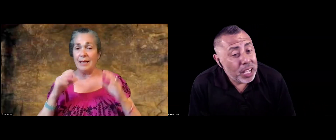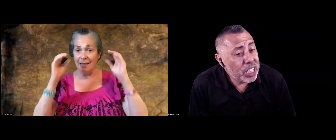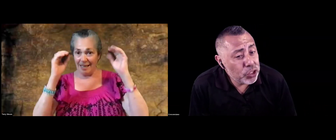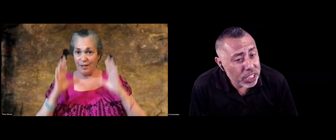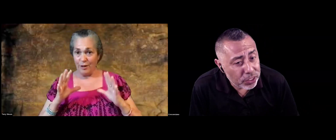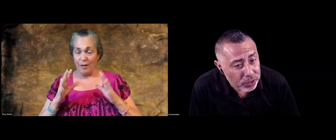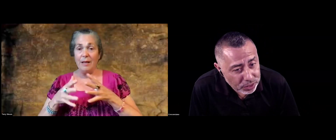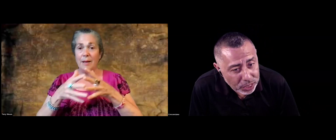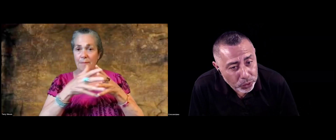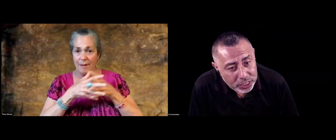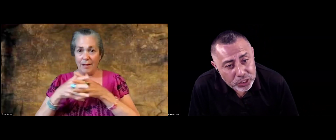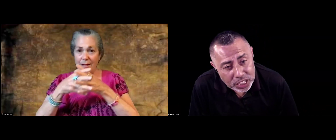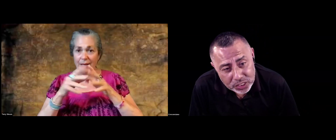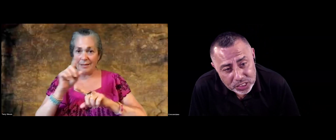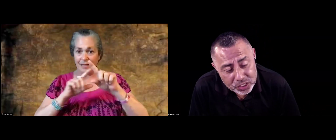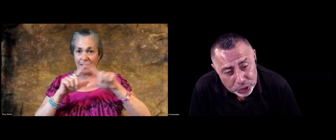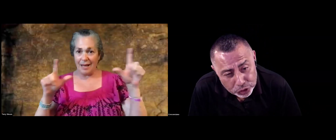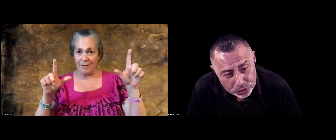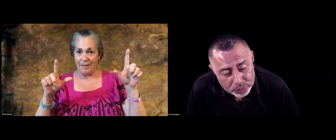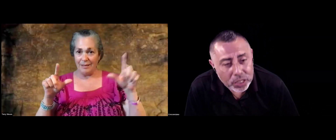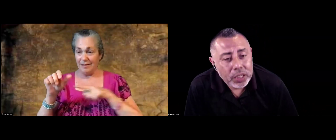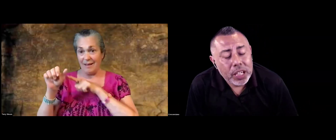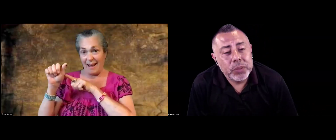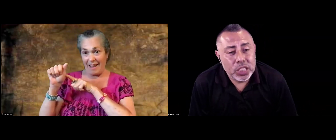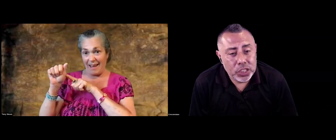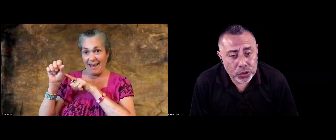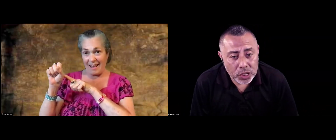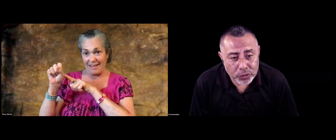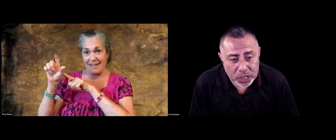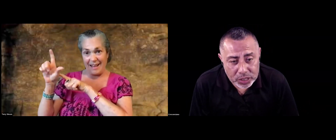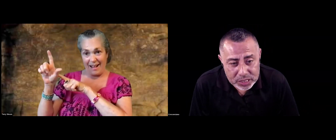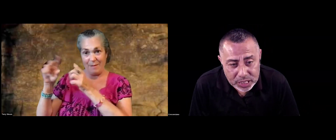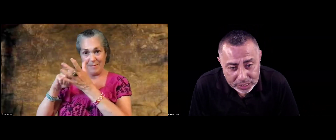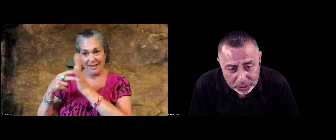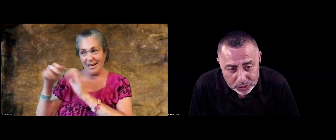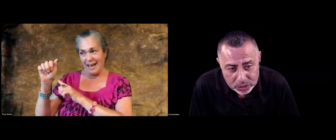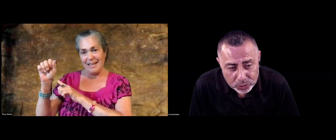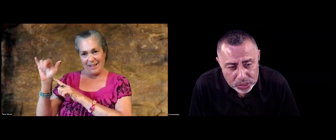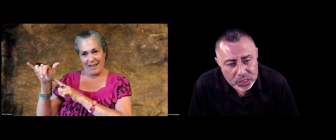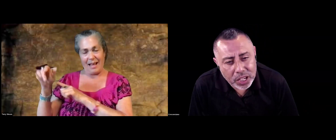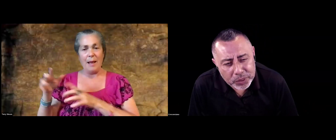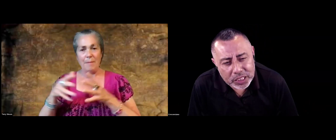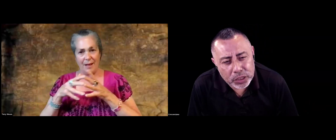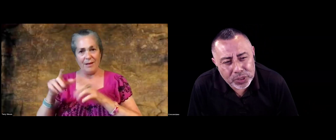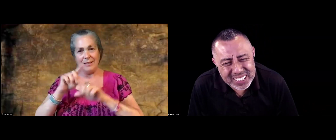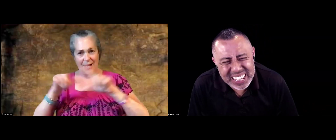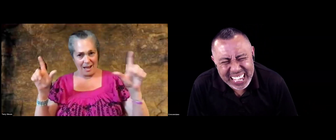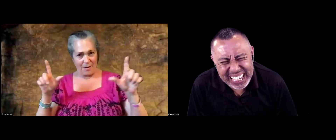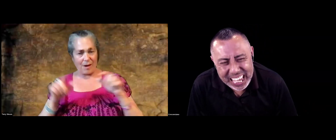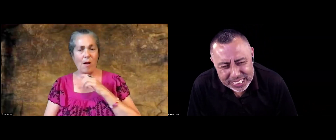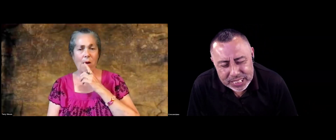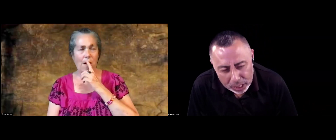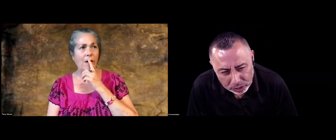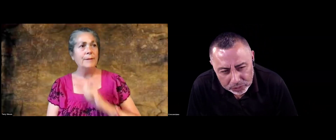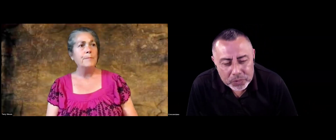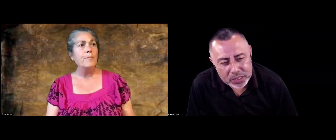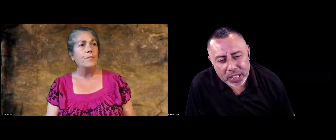I'm an educator. I work in education as a teacher. I'm a teacher of American Sign Language, which is commonly known as ASL.